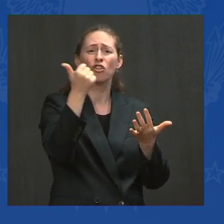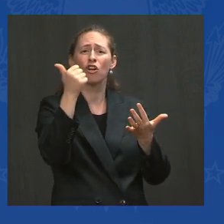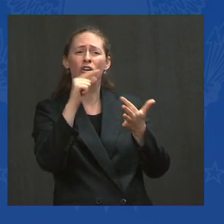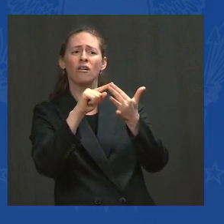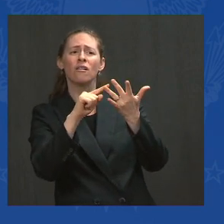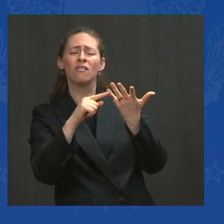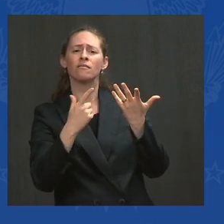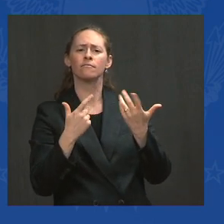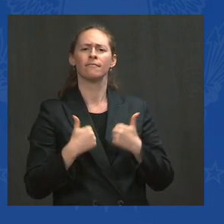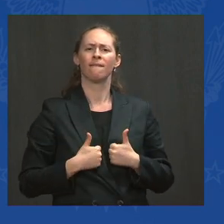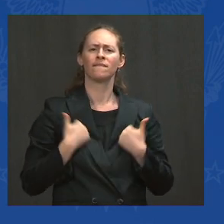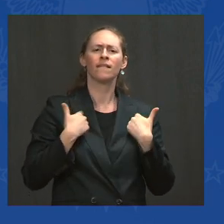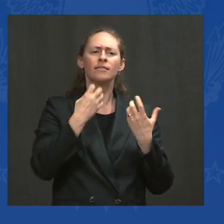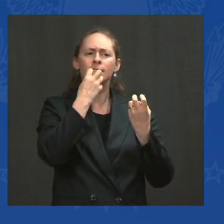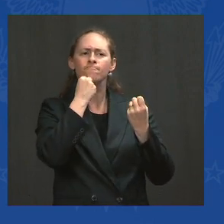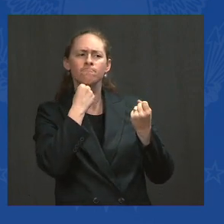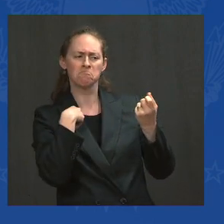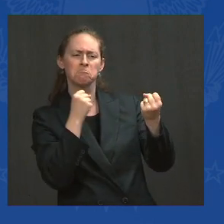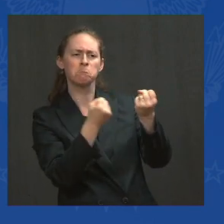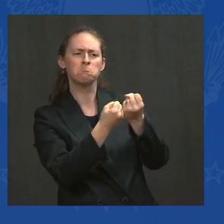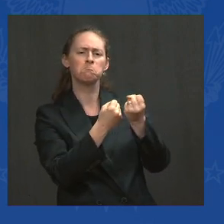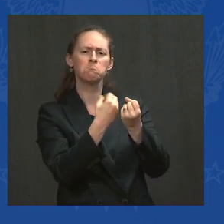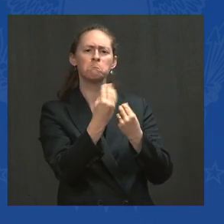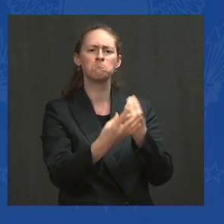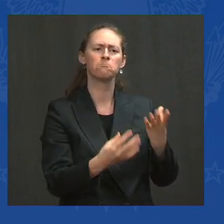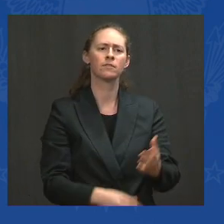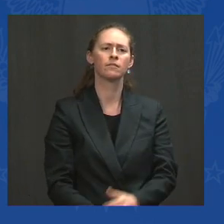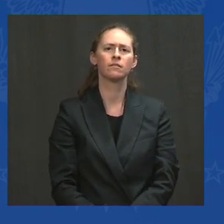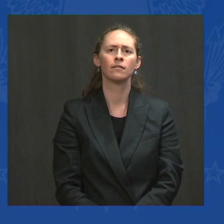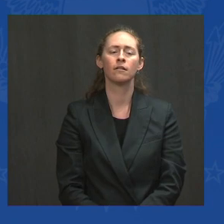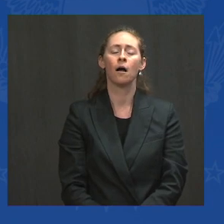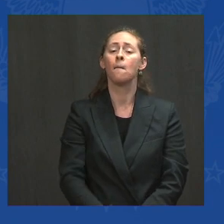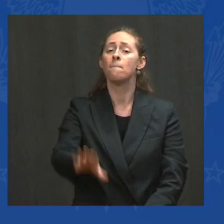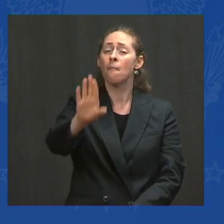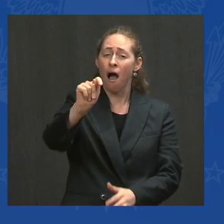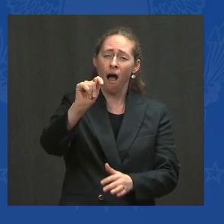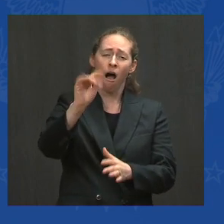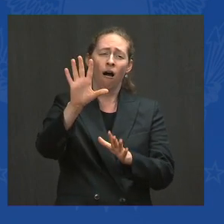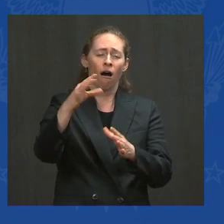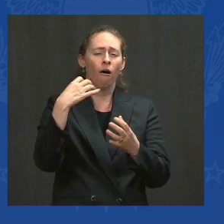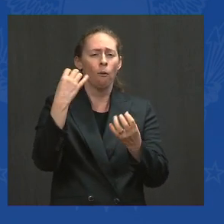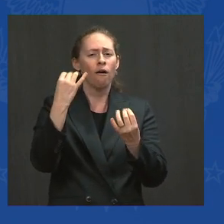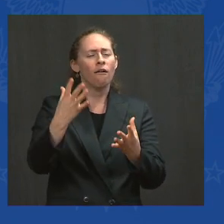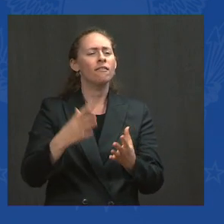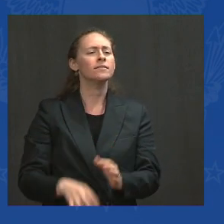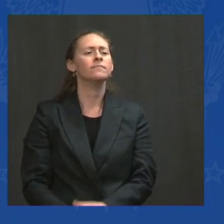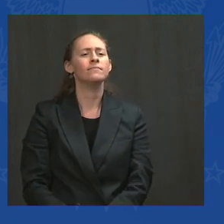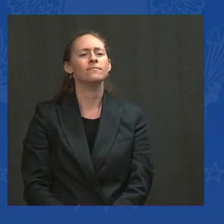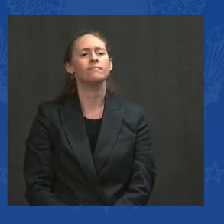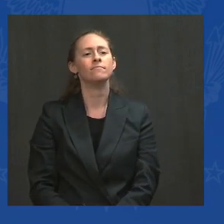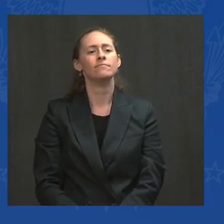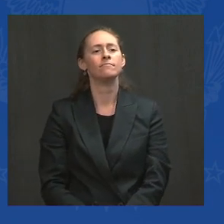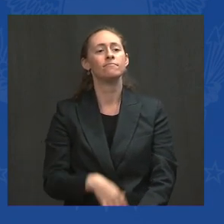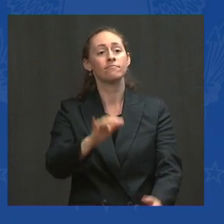But -- but, there's not a conclusion that, in fact, they cannot defeat the Taliban.